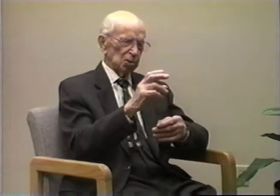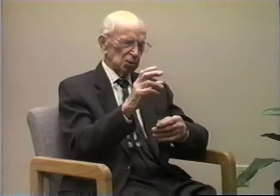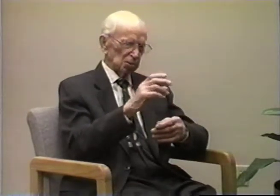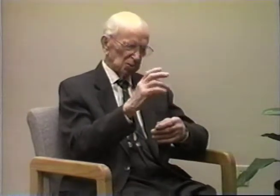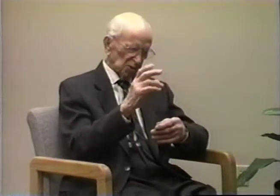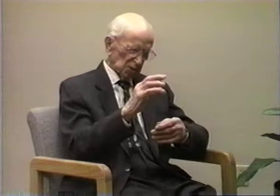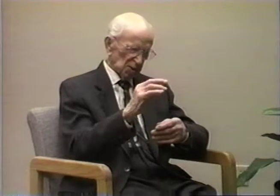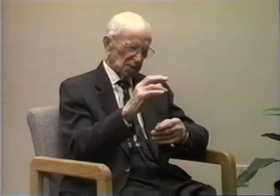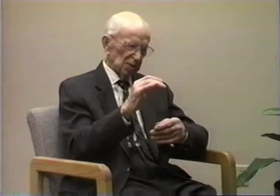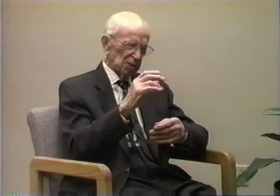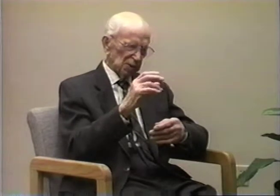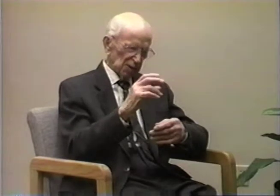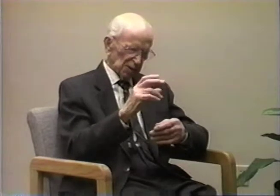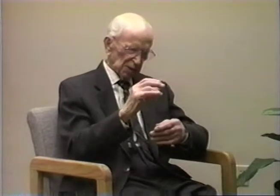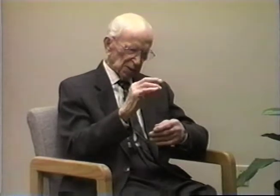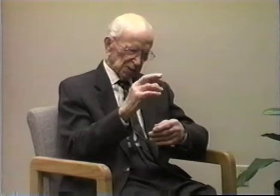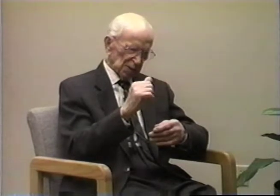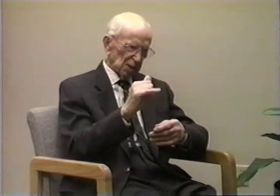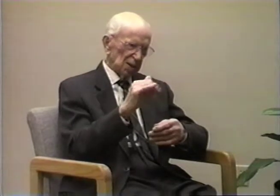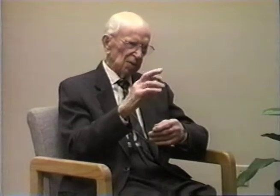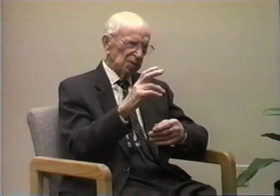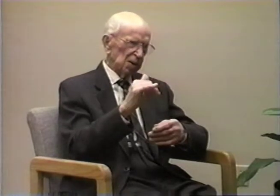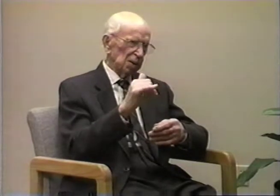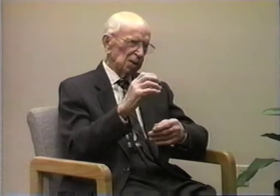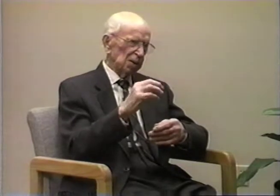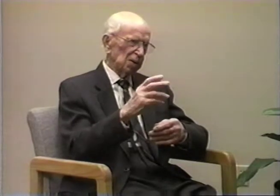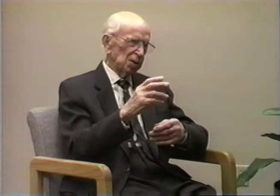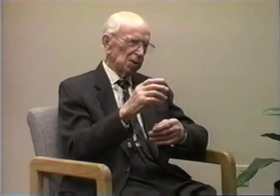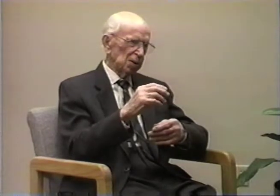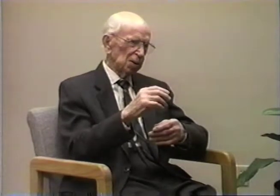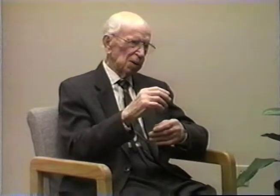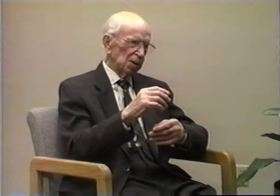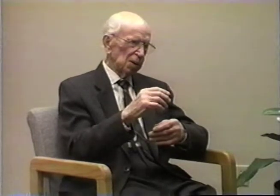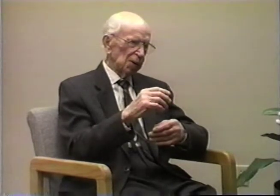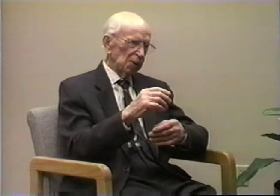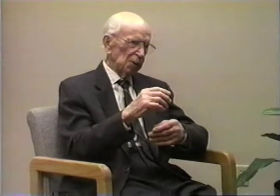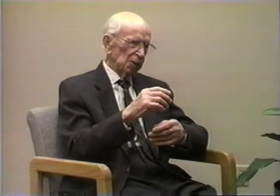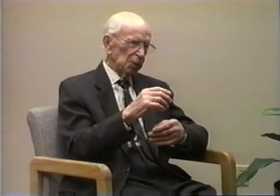to build a club for Deaf people, and a memorial to Charles.